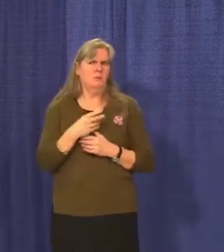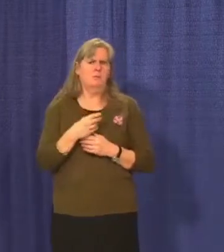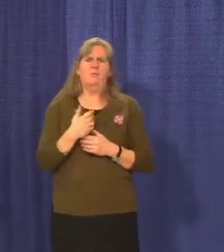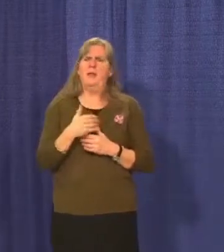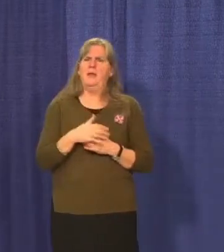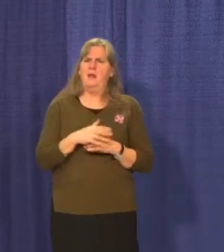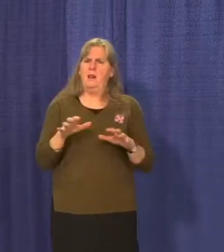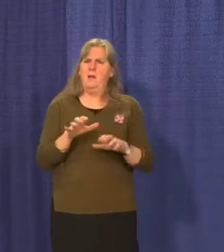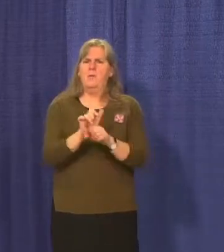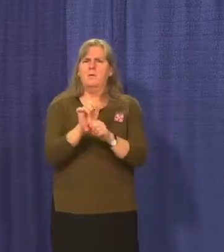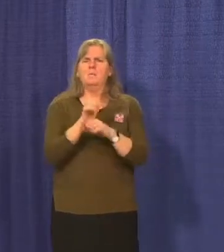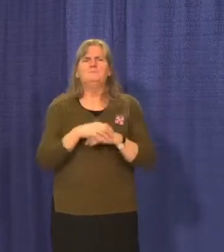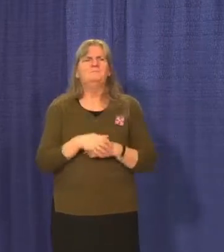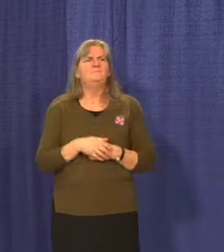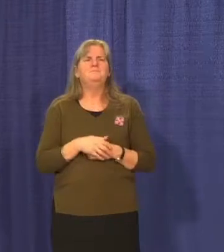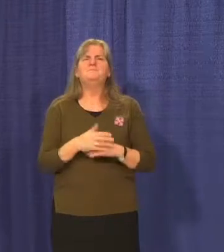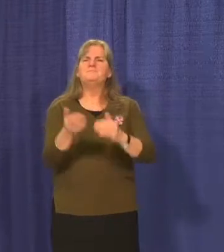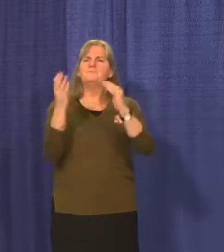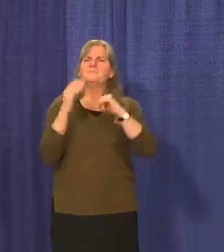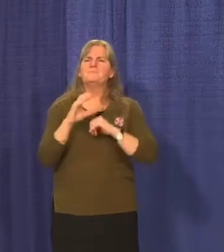clinics. Pat: Thank you.